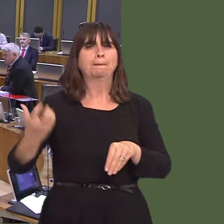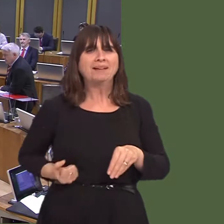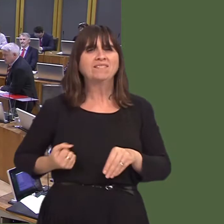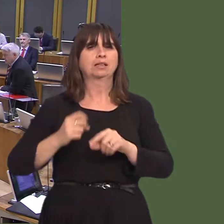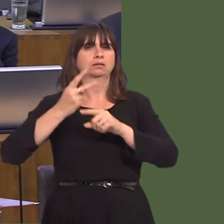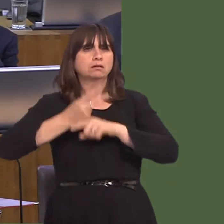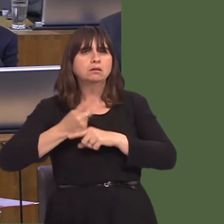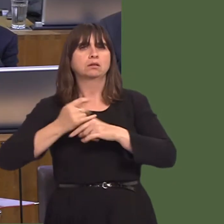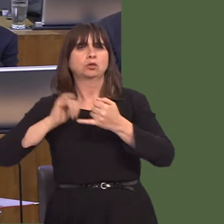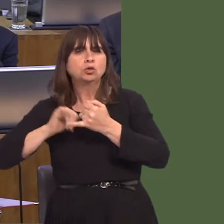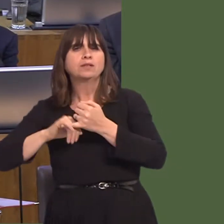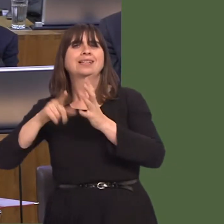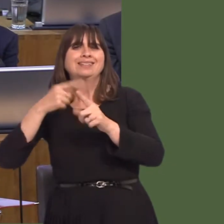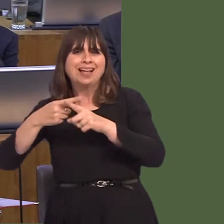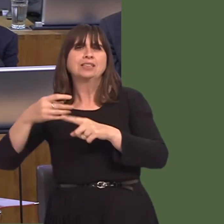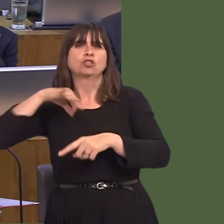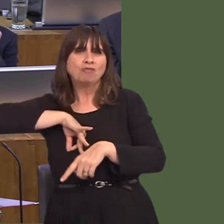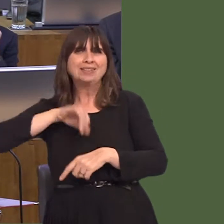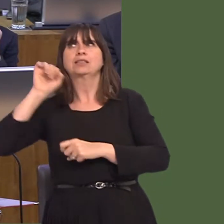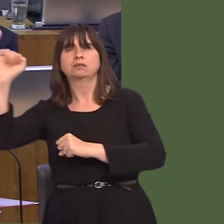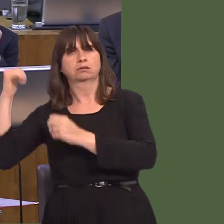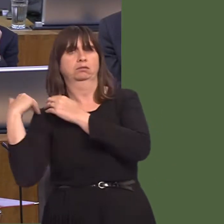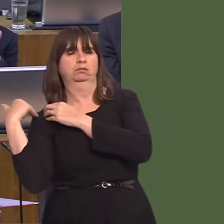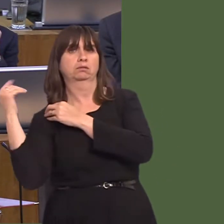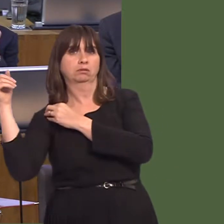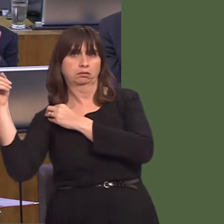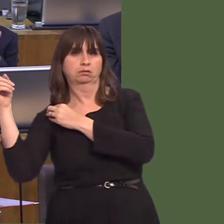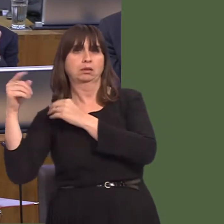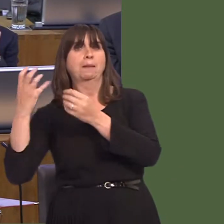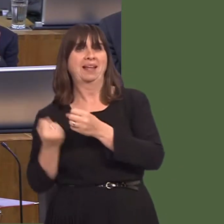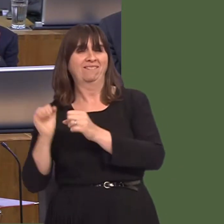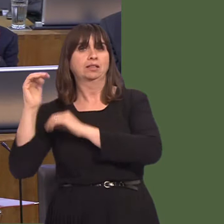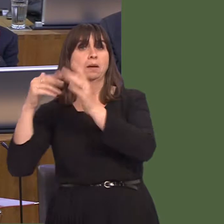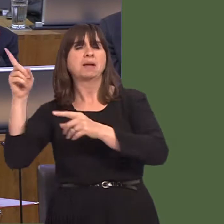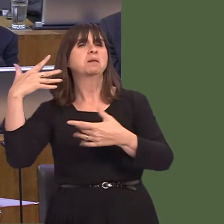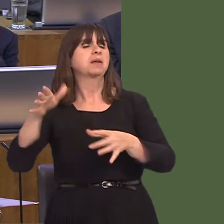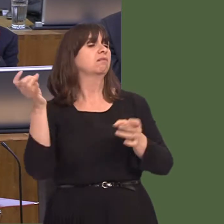credits, but it has unfortunately walked away from the role that Government should have,